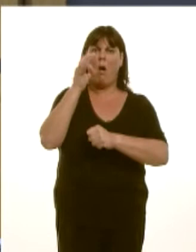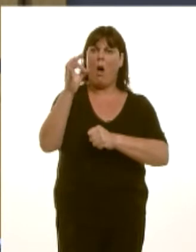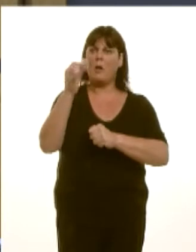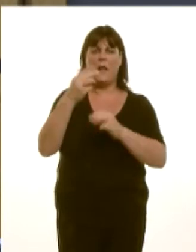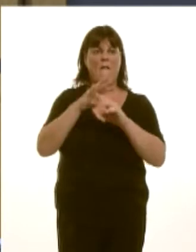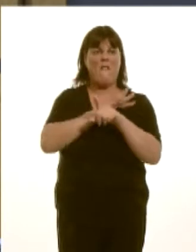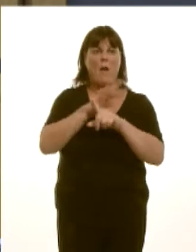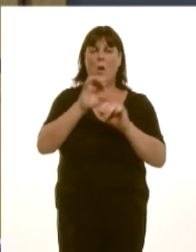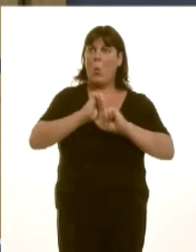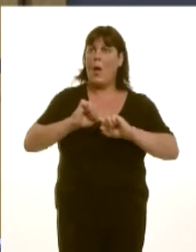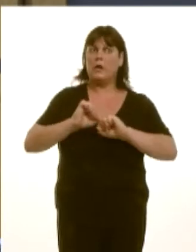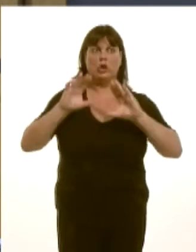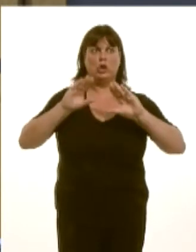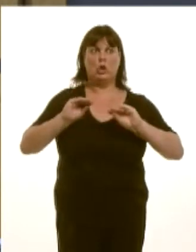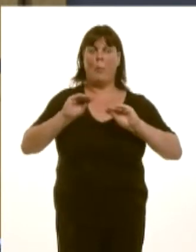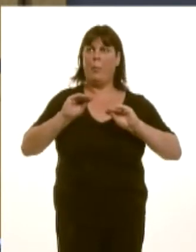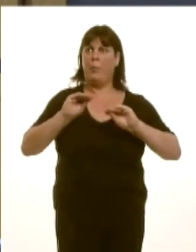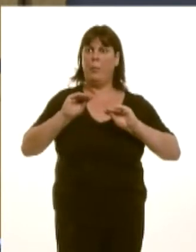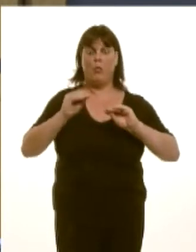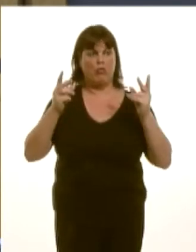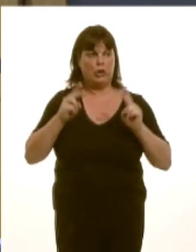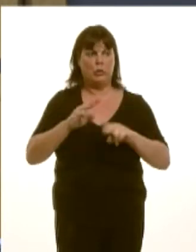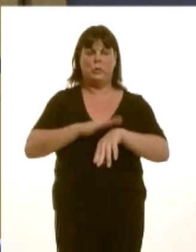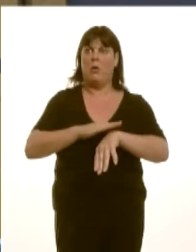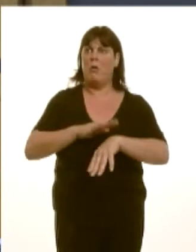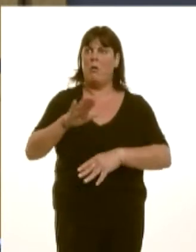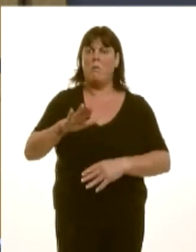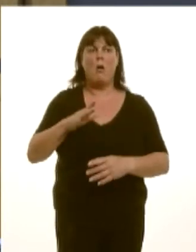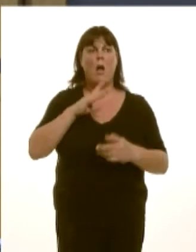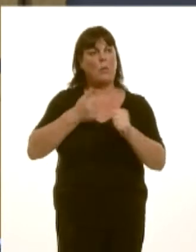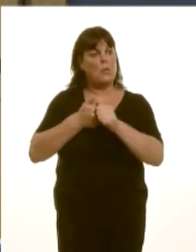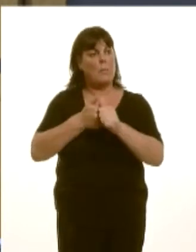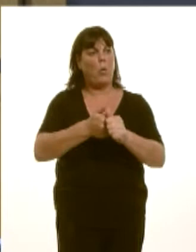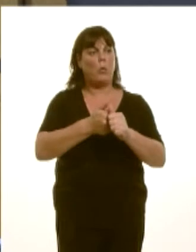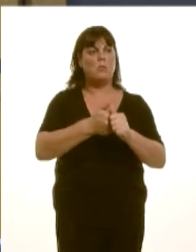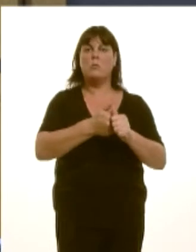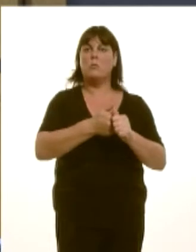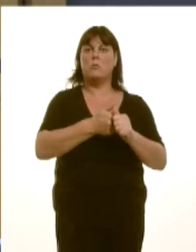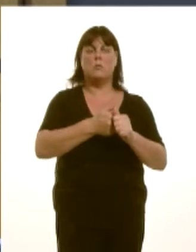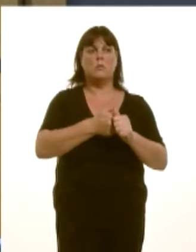Will you also join me in encouraging Welsh people to support the TUC petition against this very unfair policy?